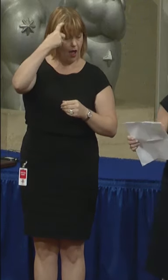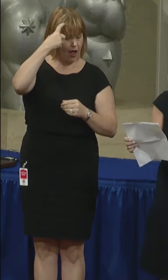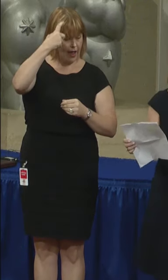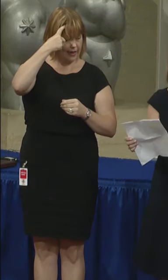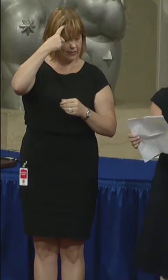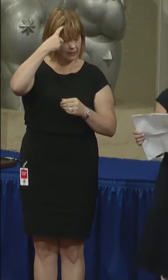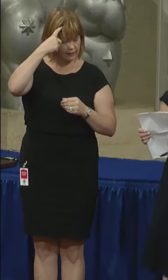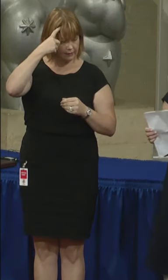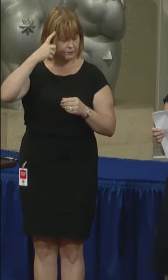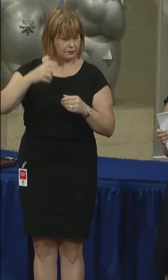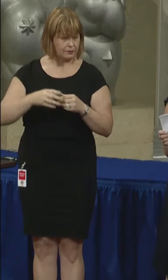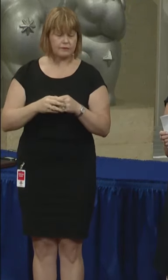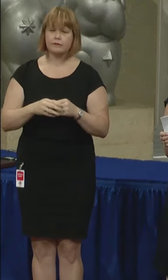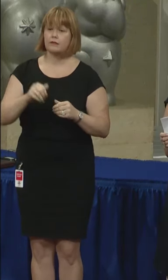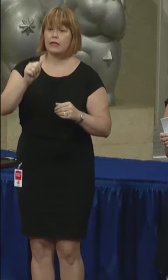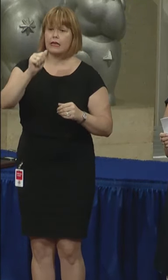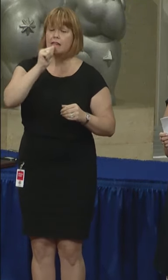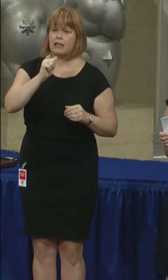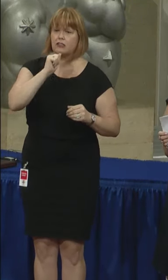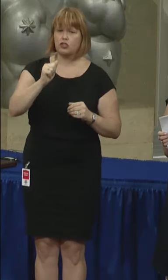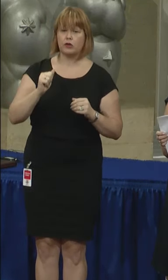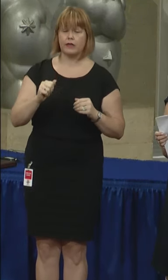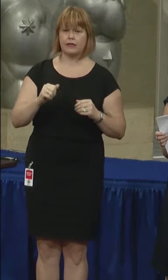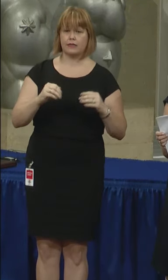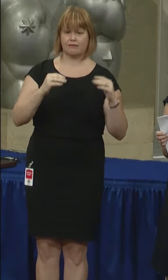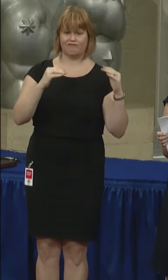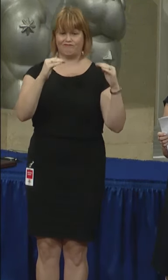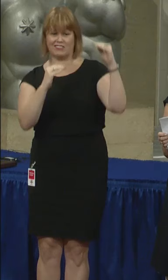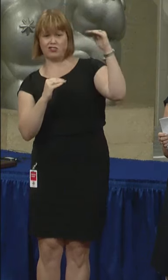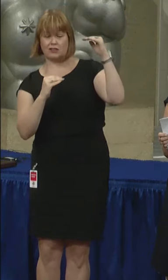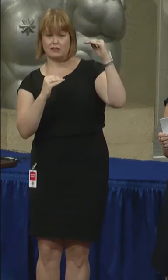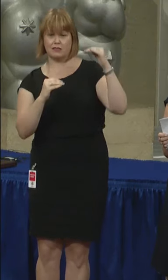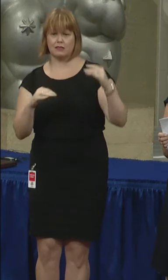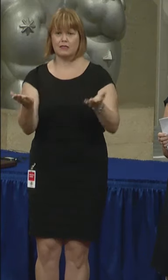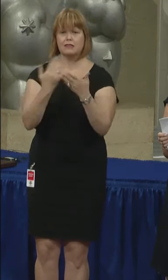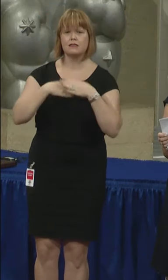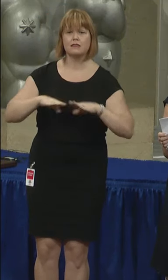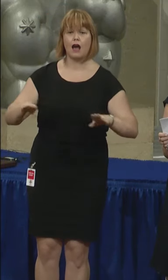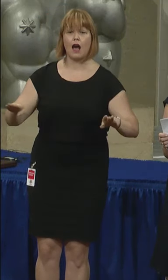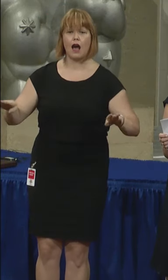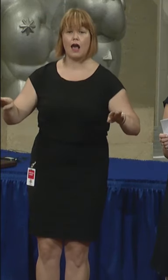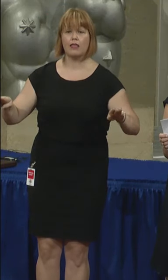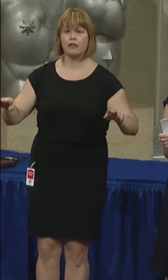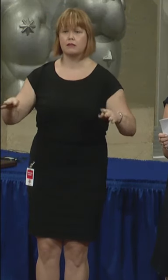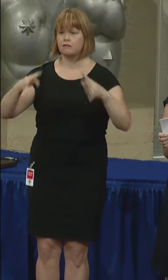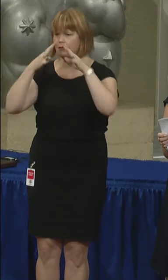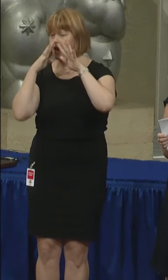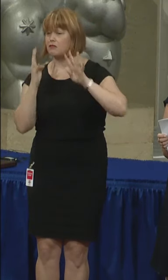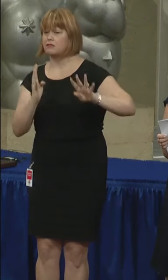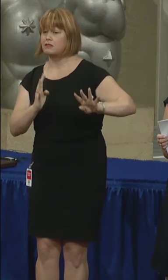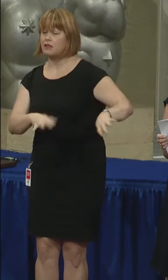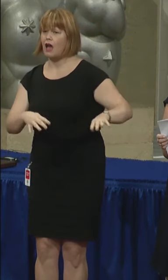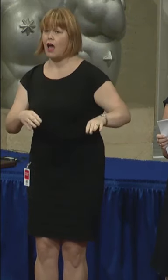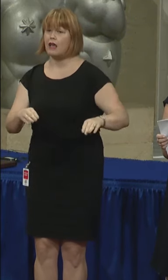ENDURING INJUSTICE SILENT, OUT OF SIGHT, OUT OF MIND,